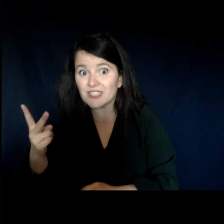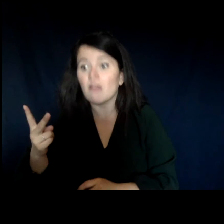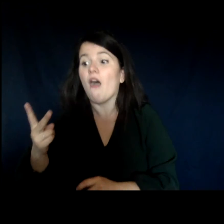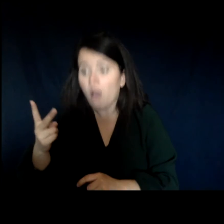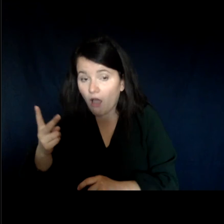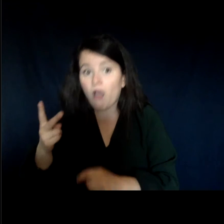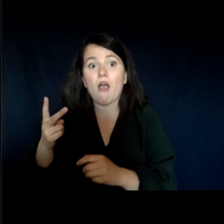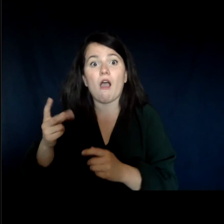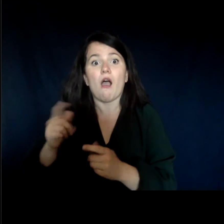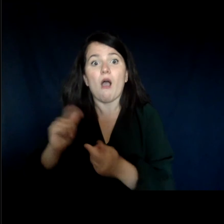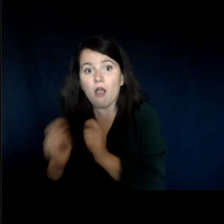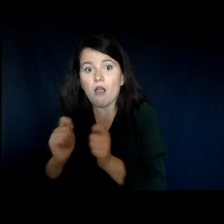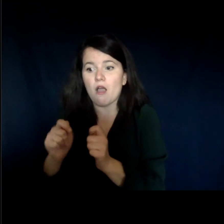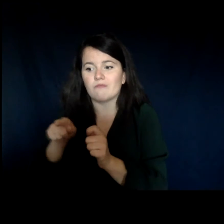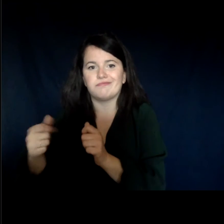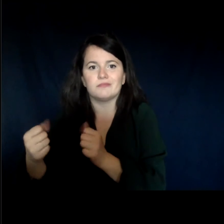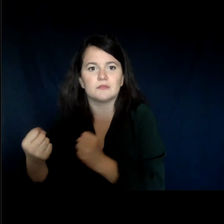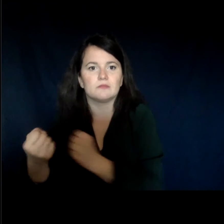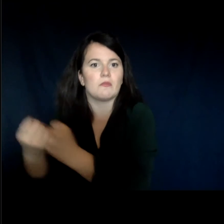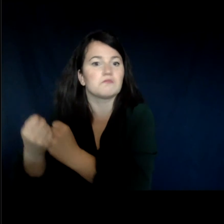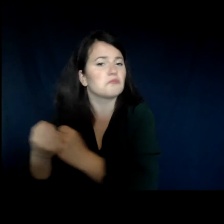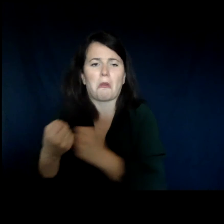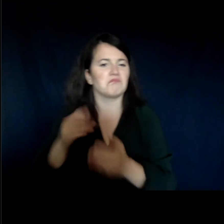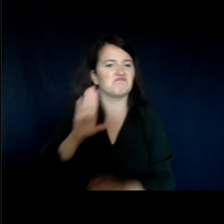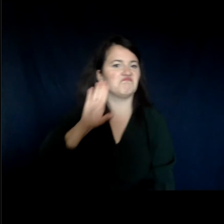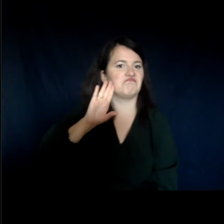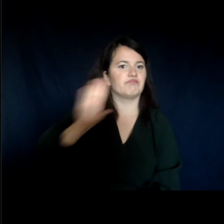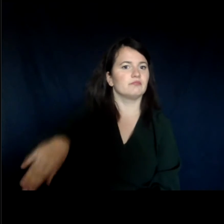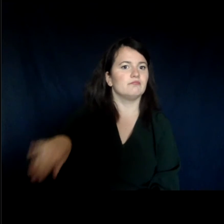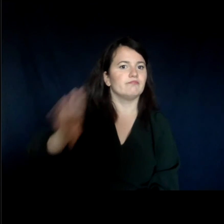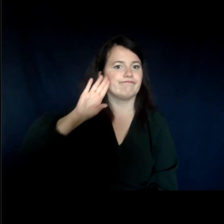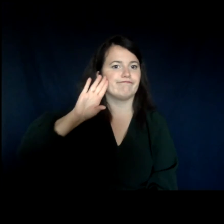They aren't that interested in the 100% cofounding rules